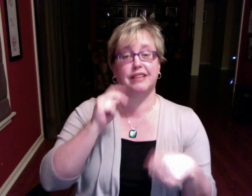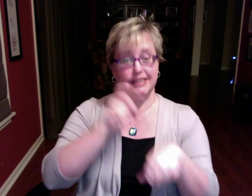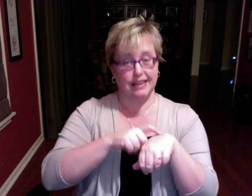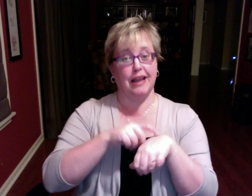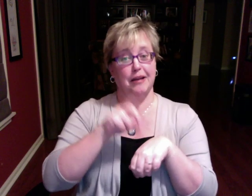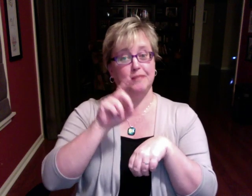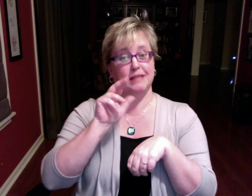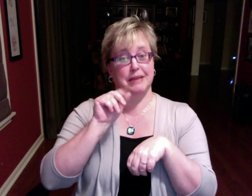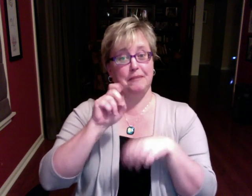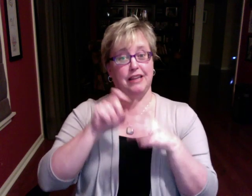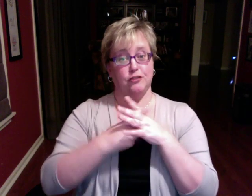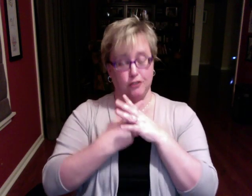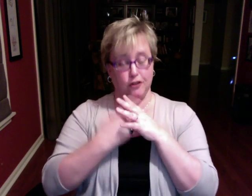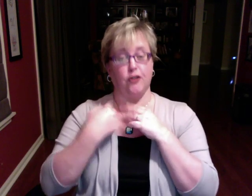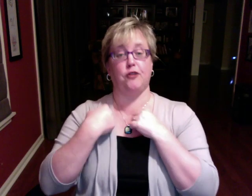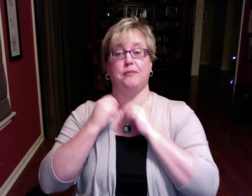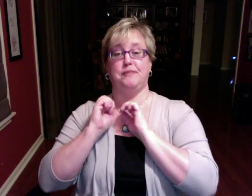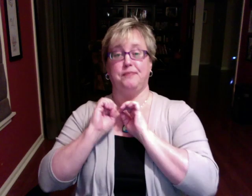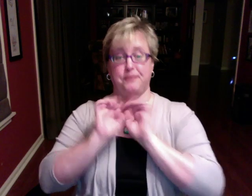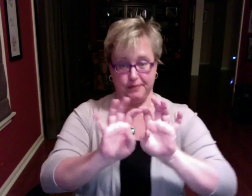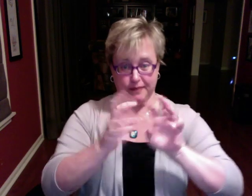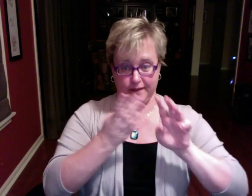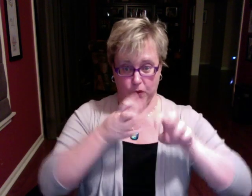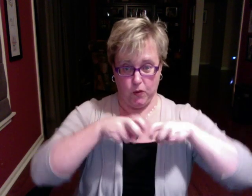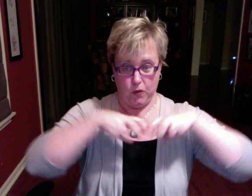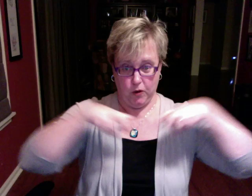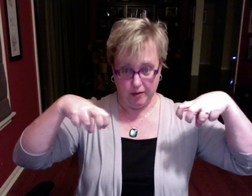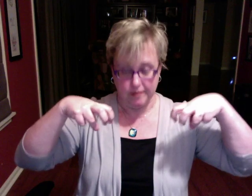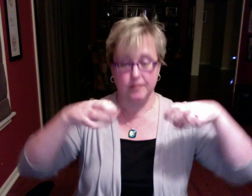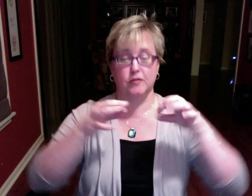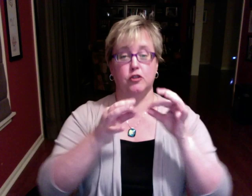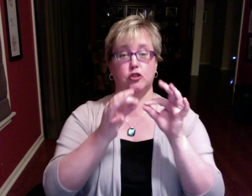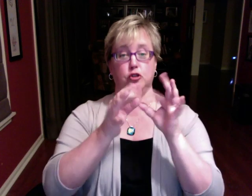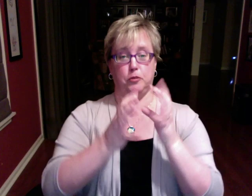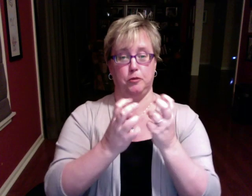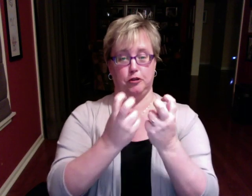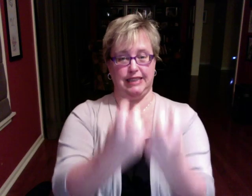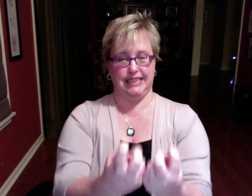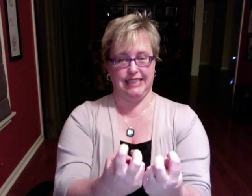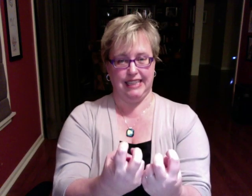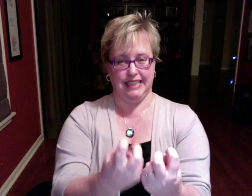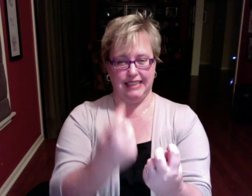Minutes before the debate started - we took our seats. Everyone adjusted themselves so